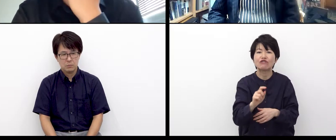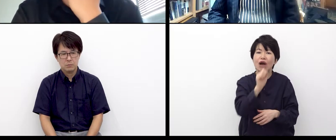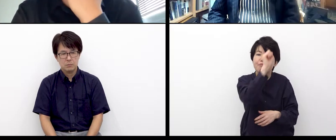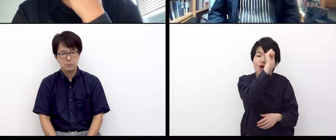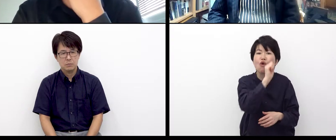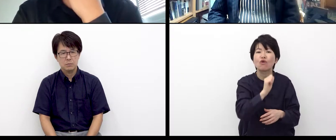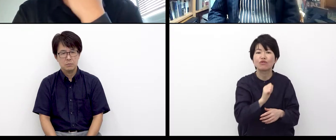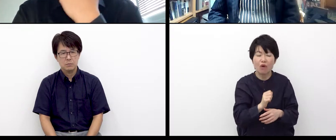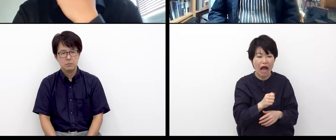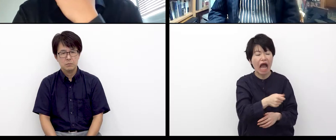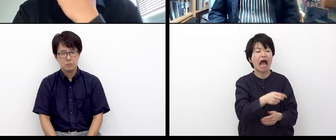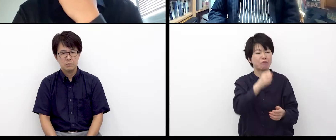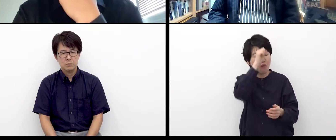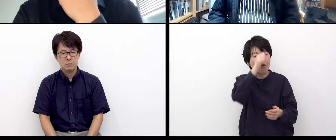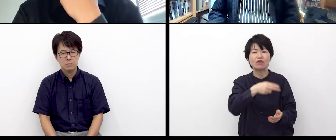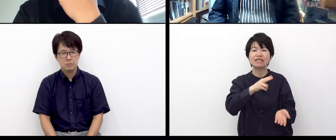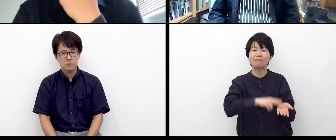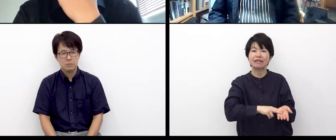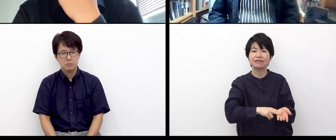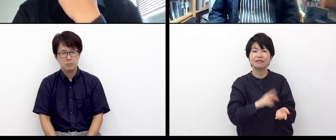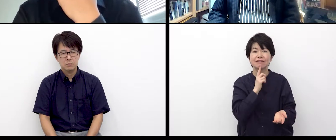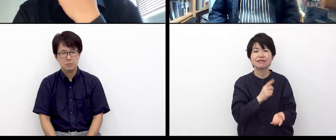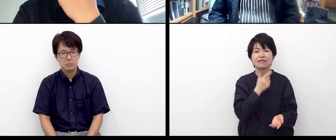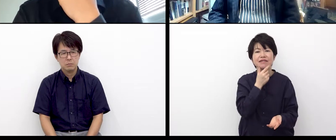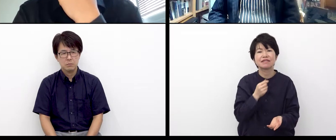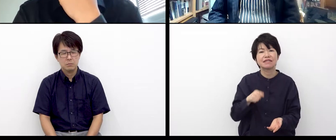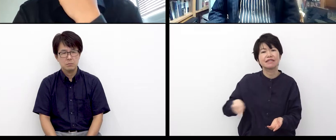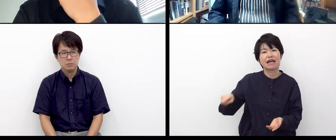This is because doctors strongly feel they are not able to treat them